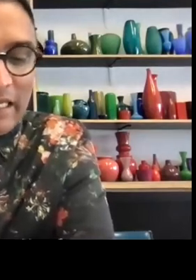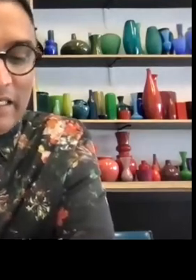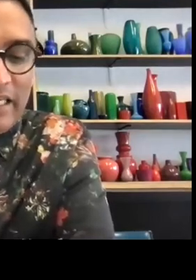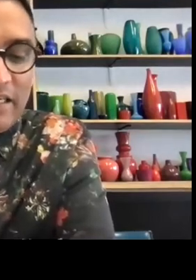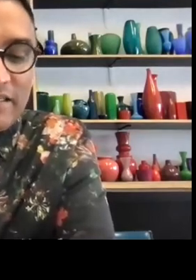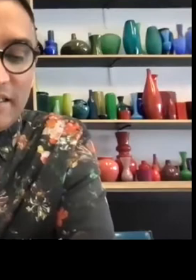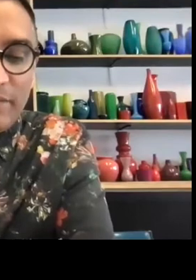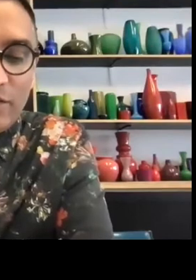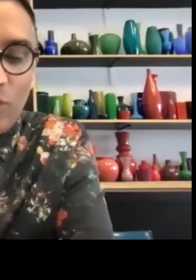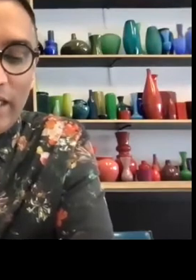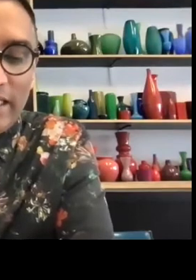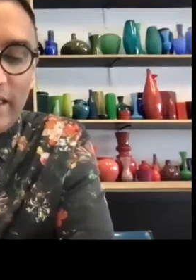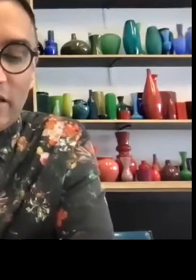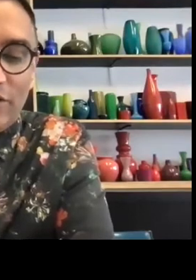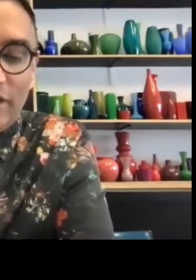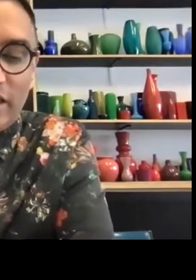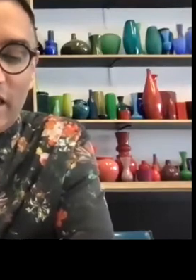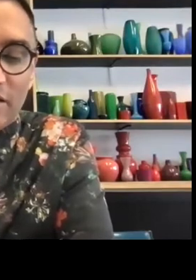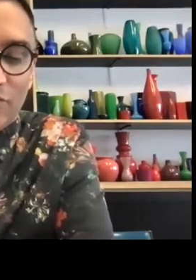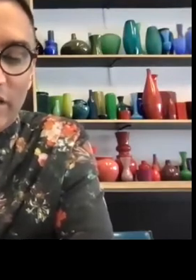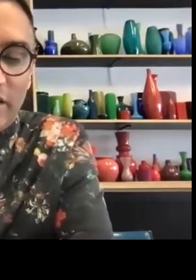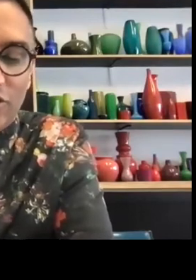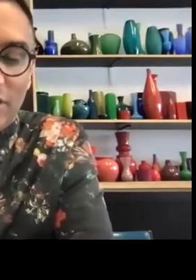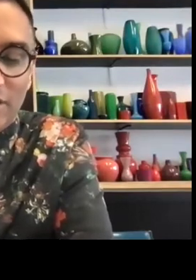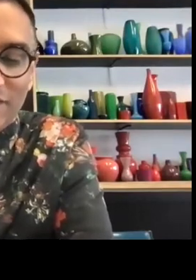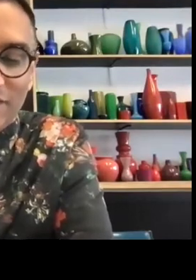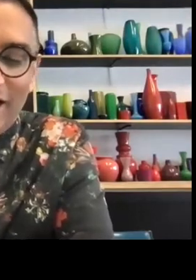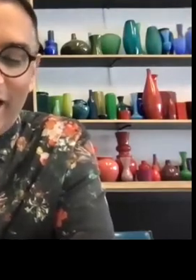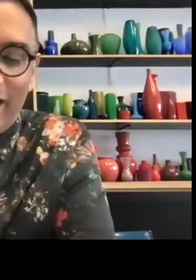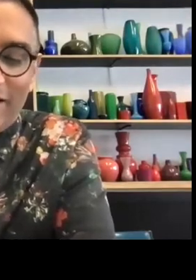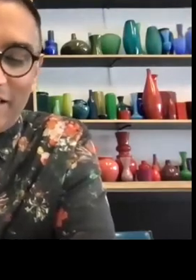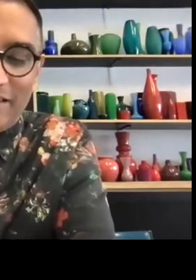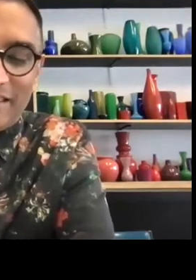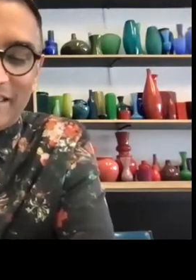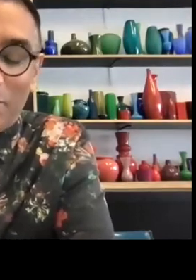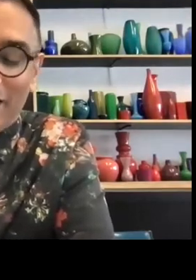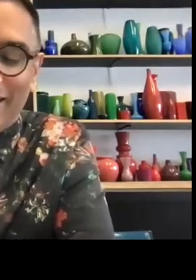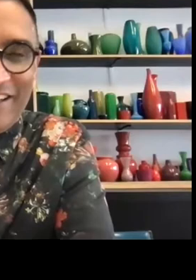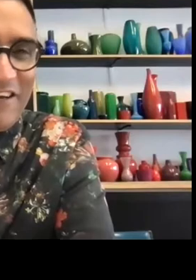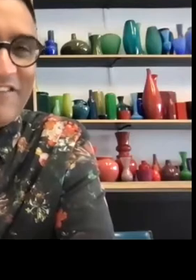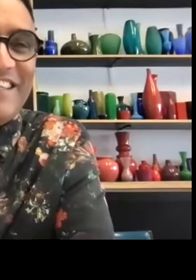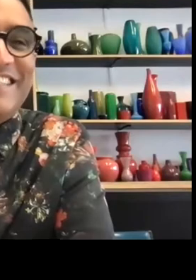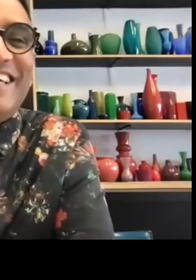nina has exhibited widely including in artist-run initiatives and the hang on i've got to say this